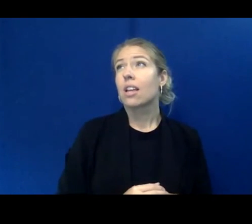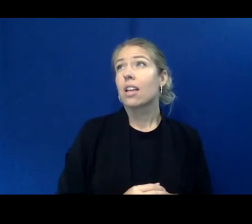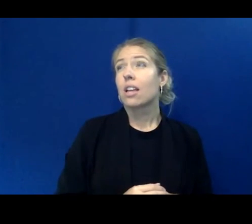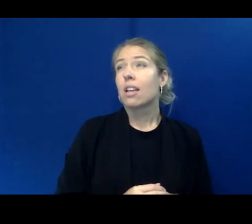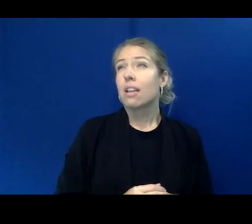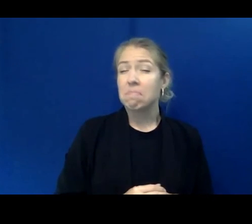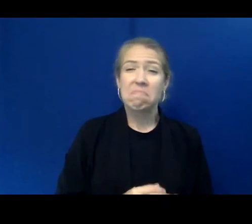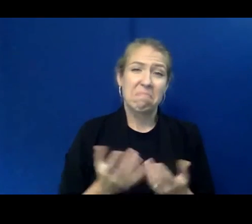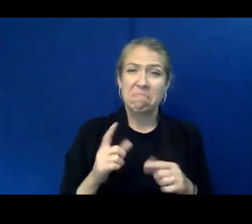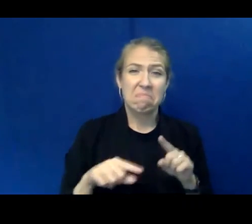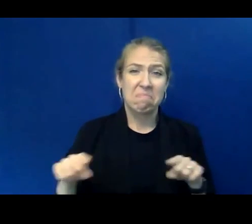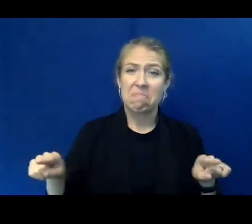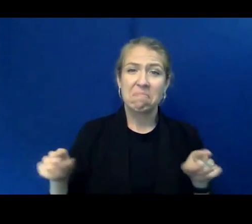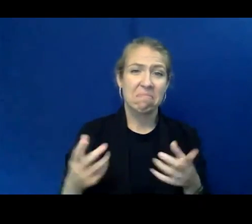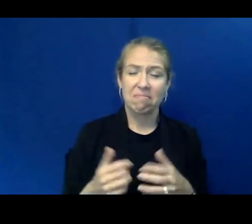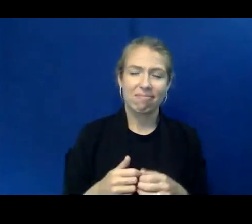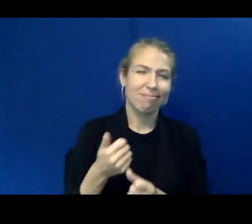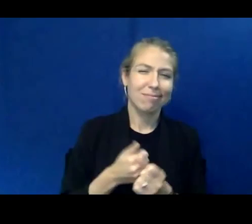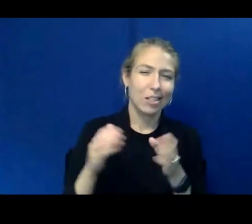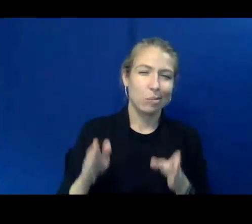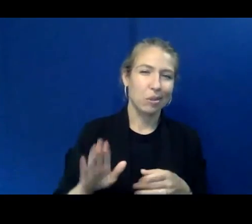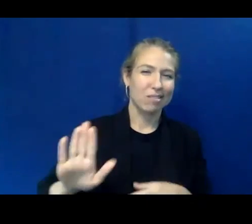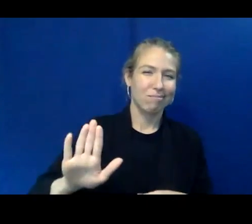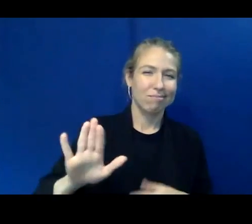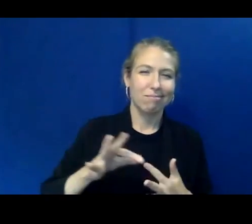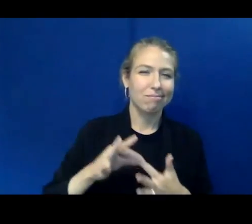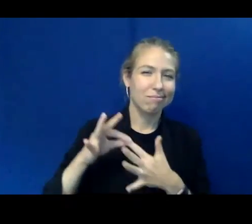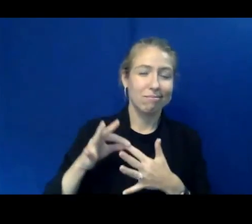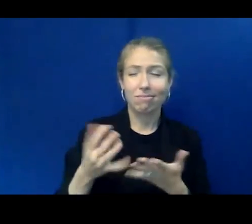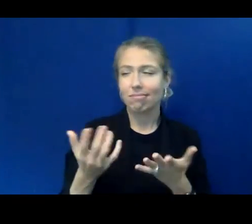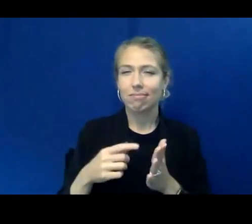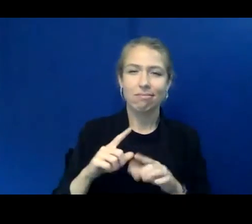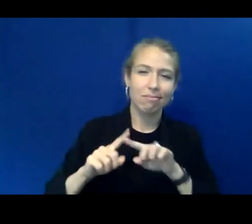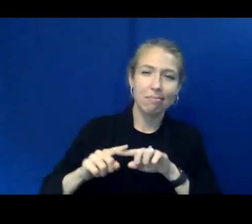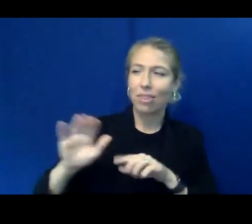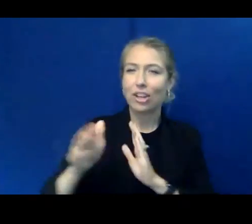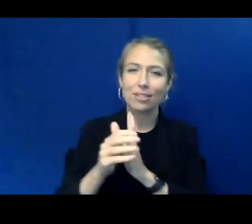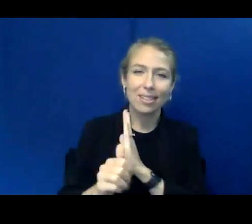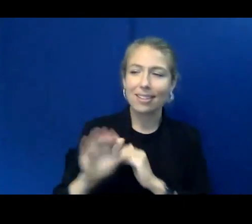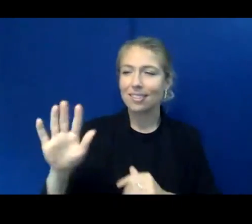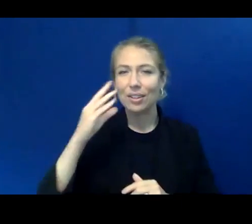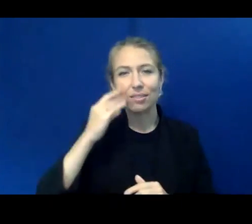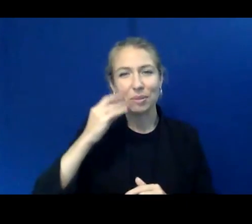It really is dependent on a individual and really their skills and experience, you know,